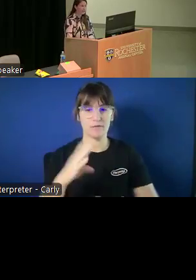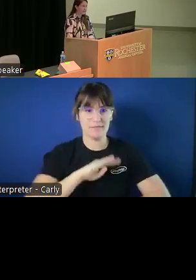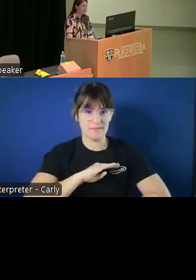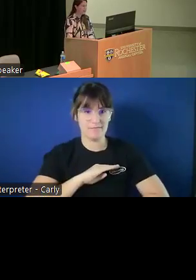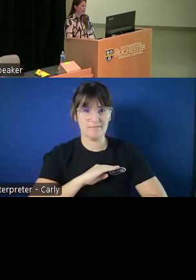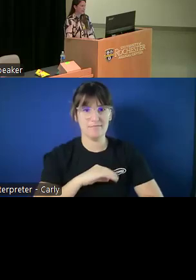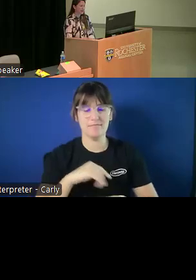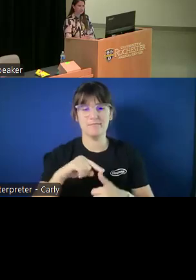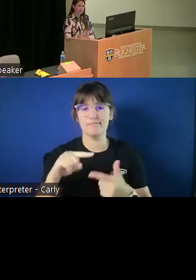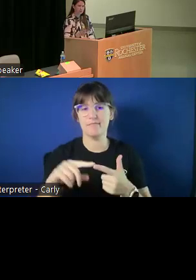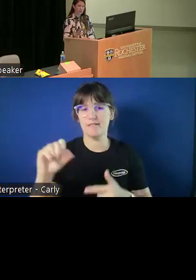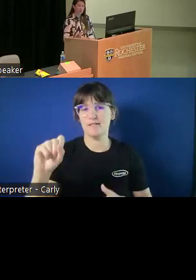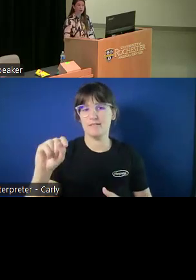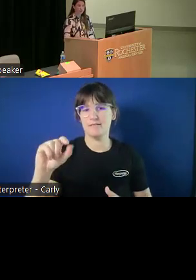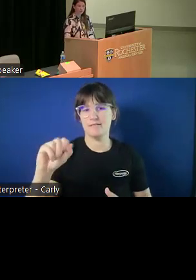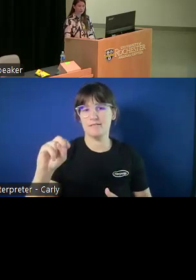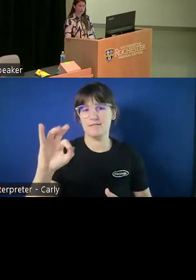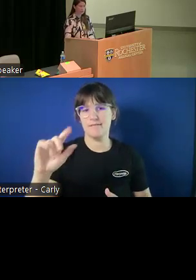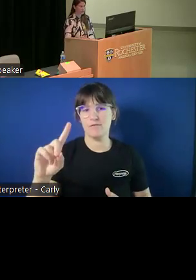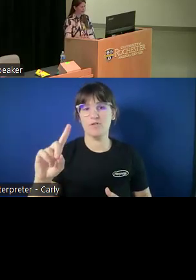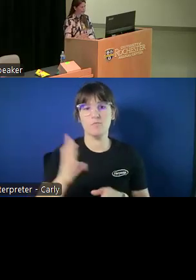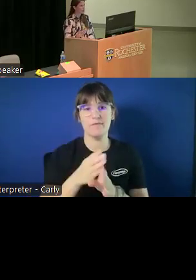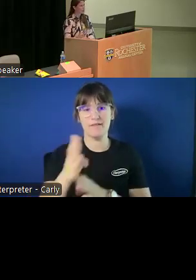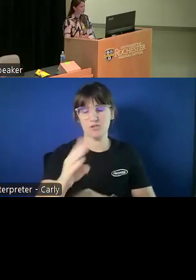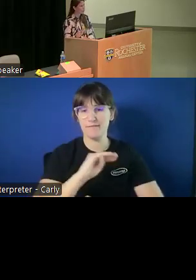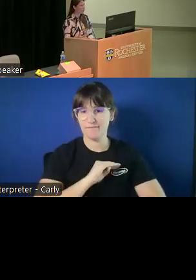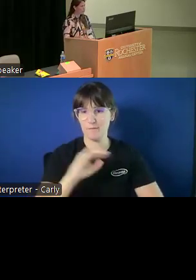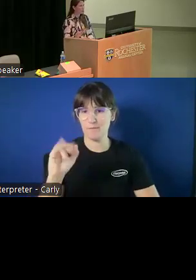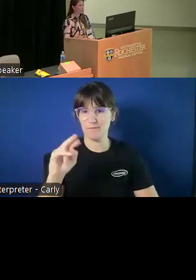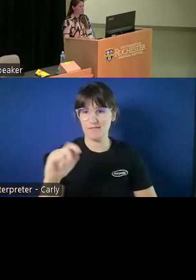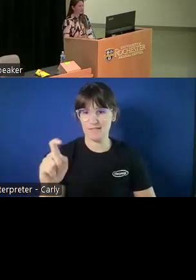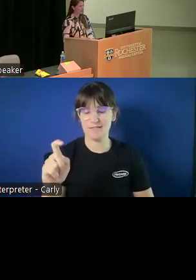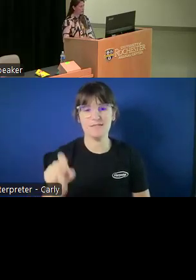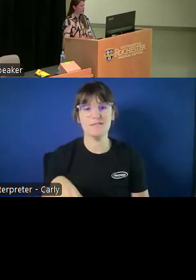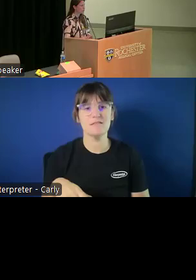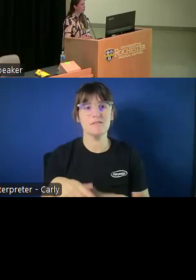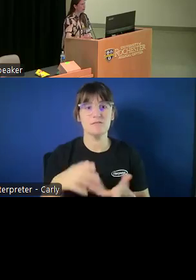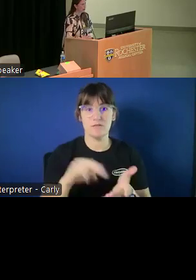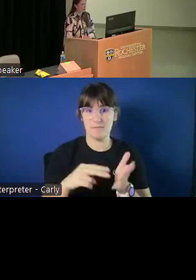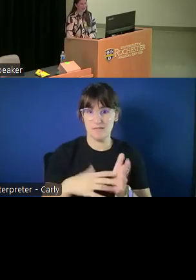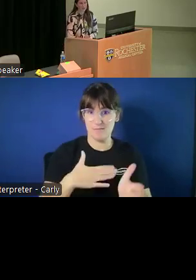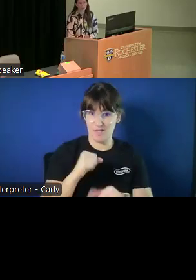index and that looks at both fulfillment so that intrinsic reward from the work that you do um and